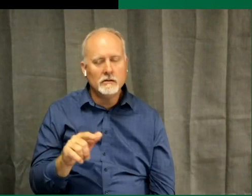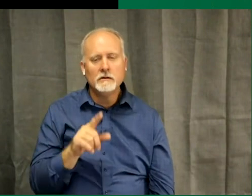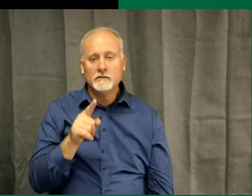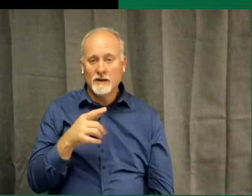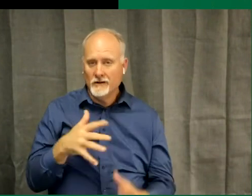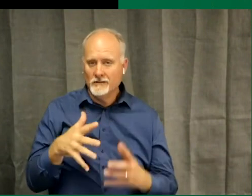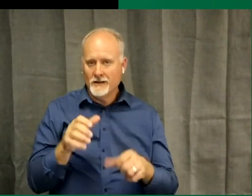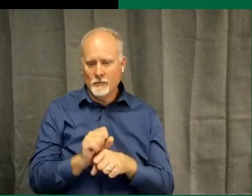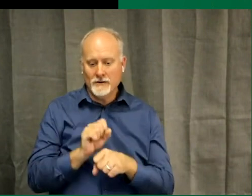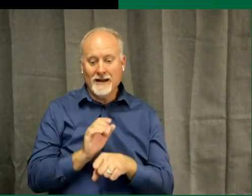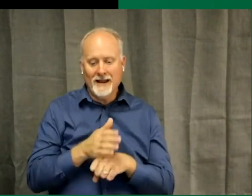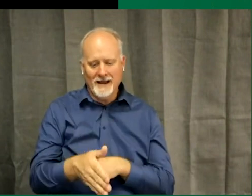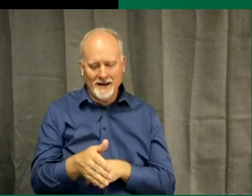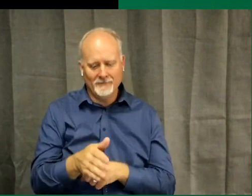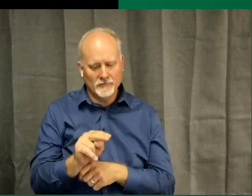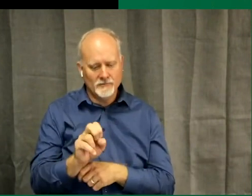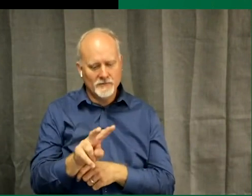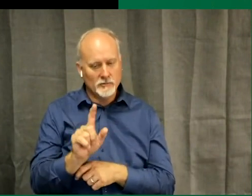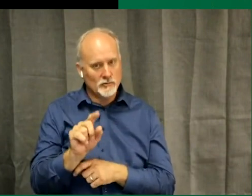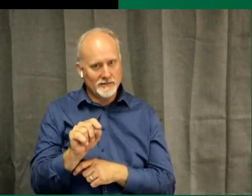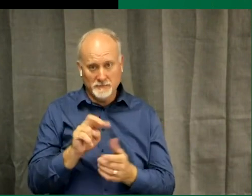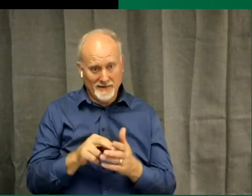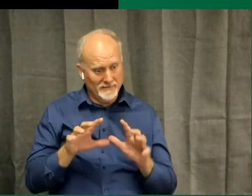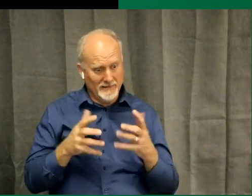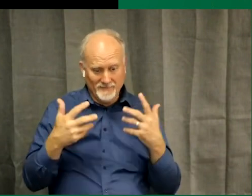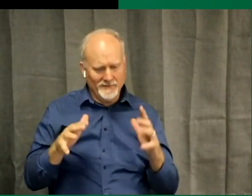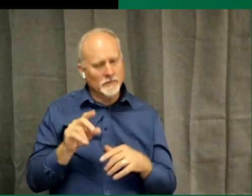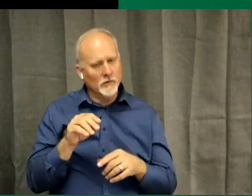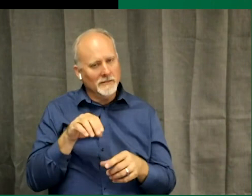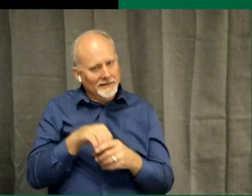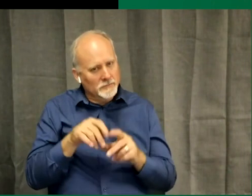after the 20th and that doesn't mean that classes are over just the in-person portion so please